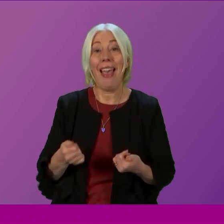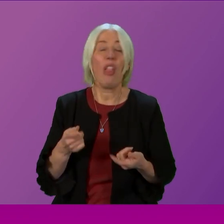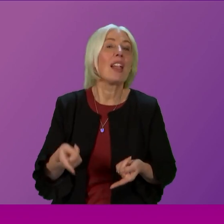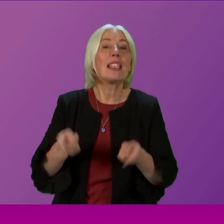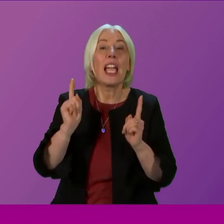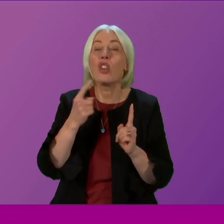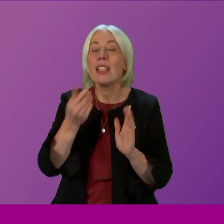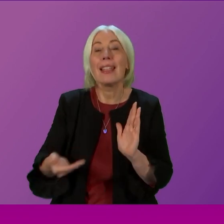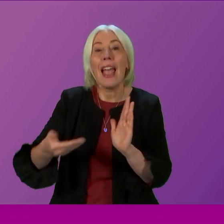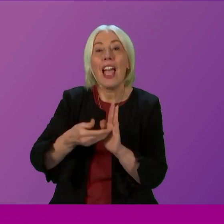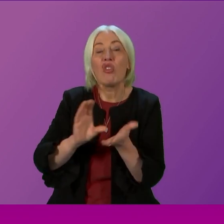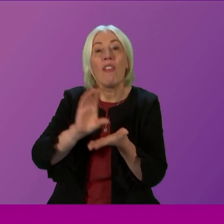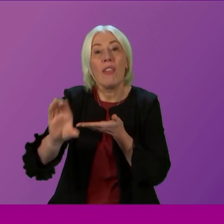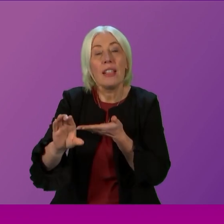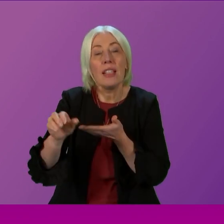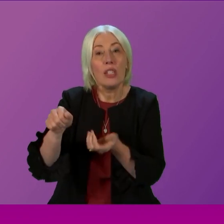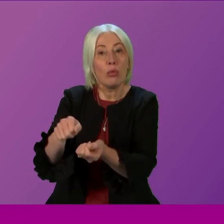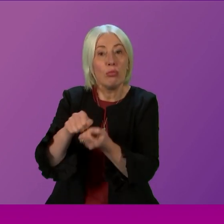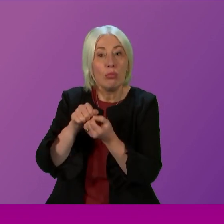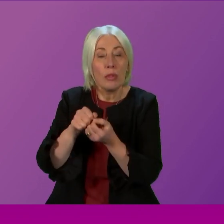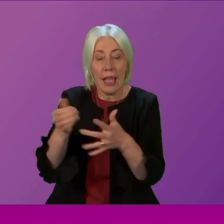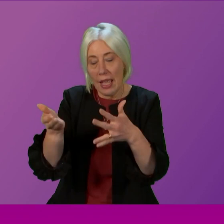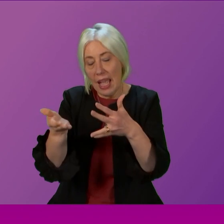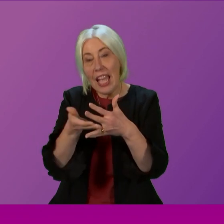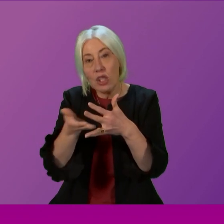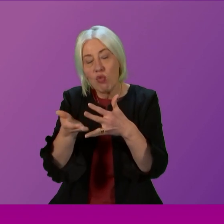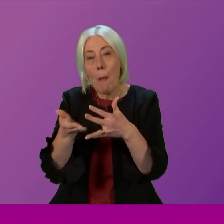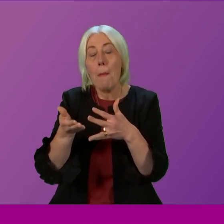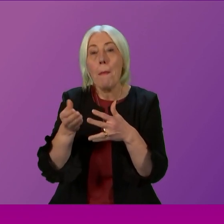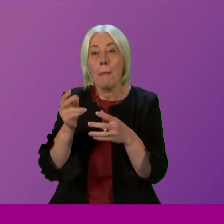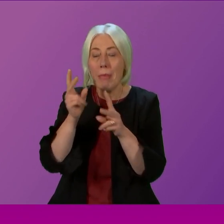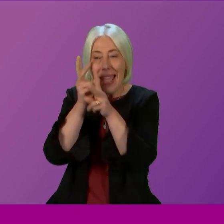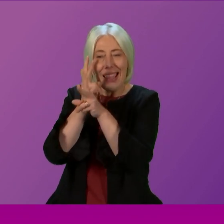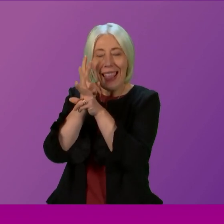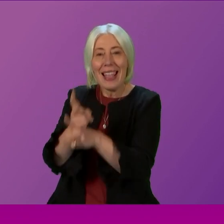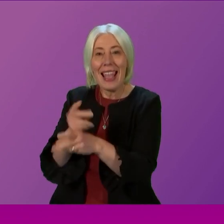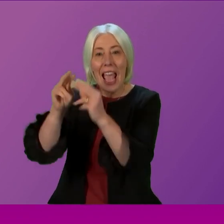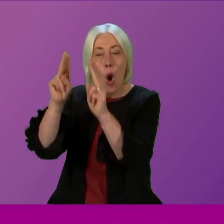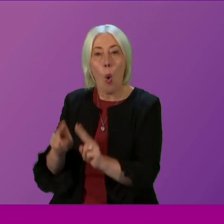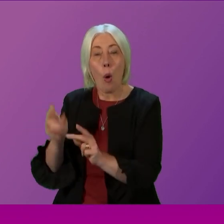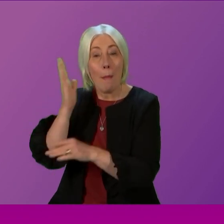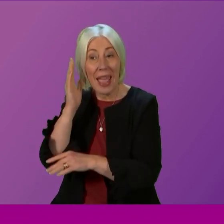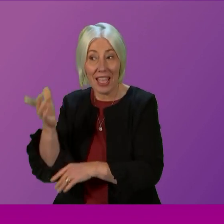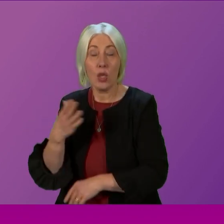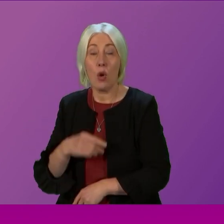additional funding to secure additional interim care home beds; £1.7 billion has been provided